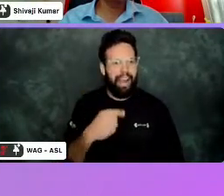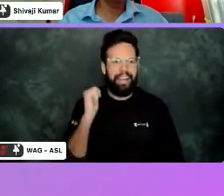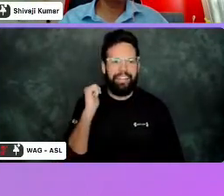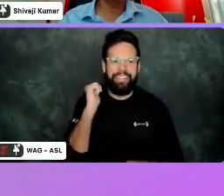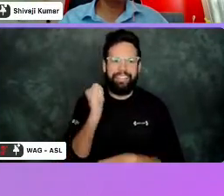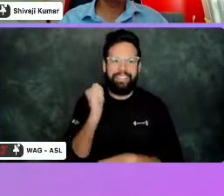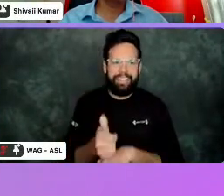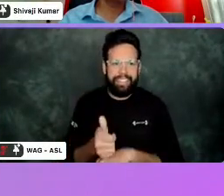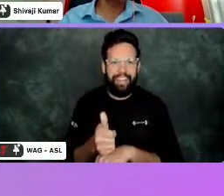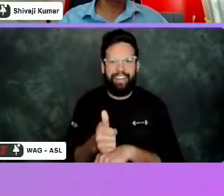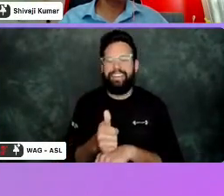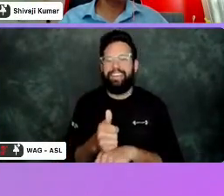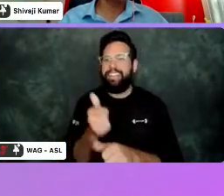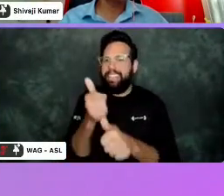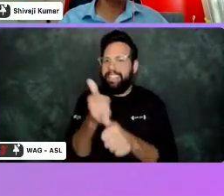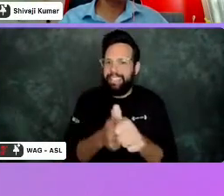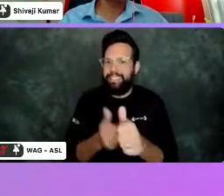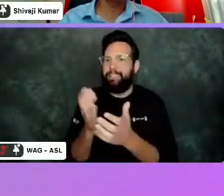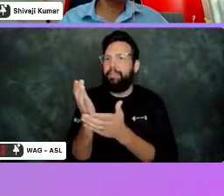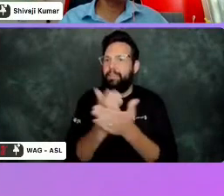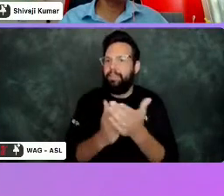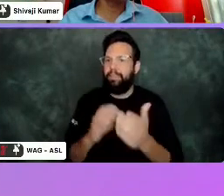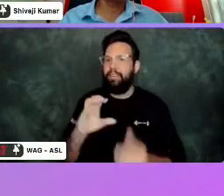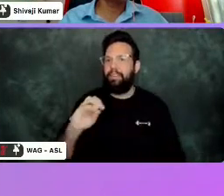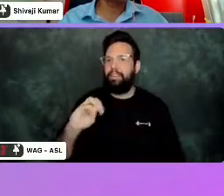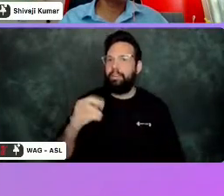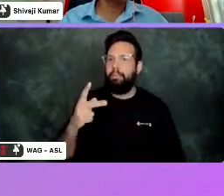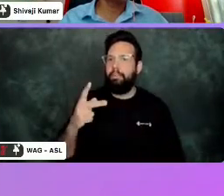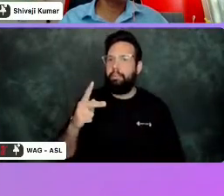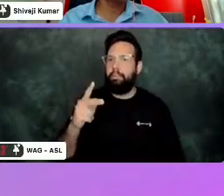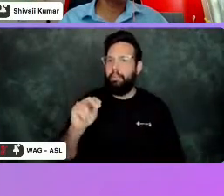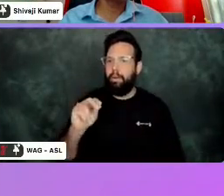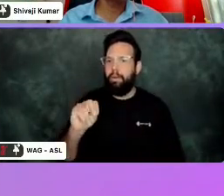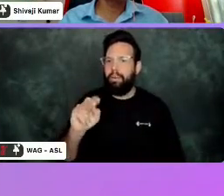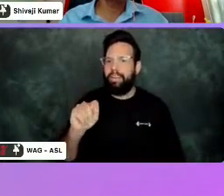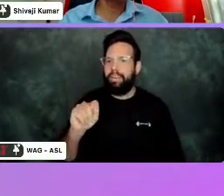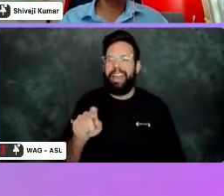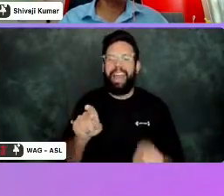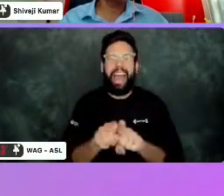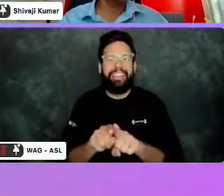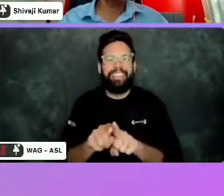As a TD, I learned through the More Info page on that issue that I need to mark that up as a TH.